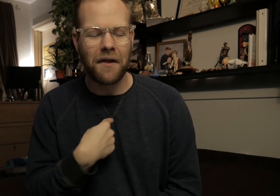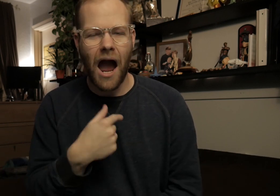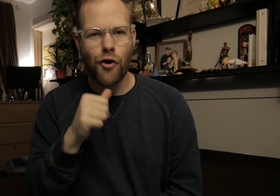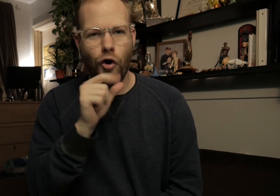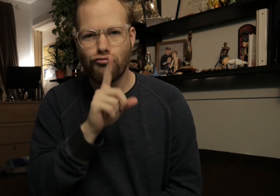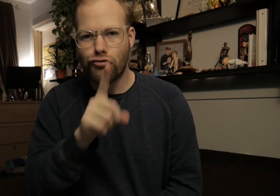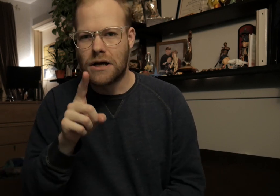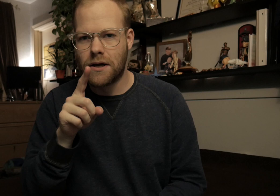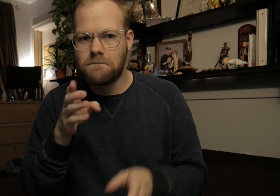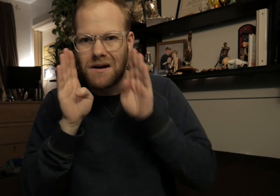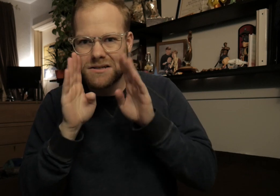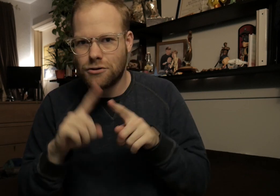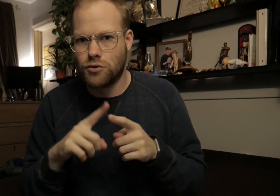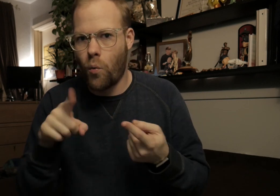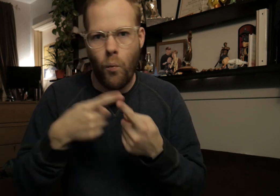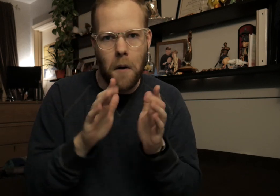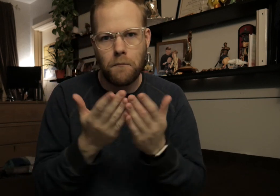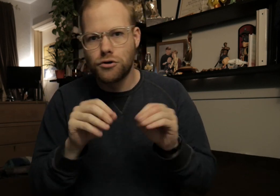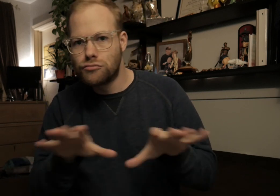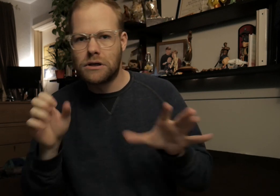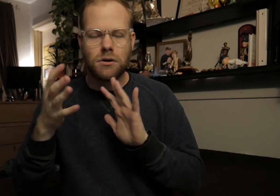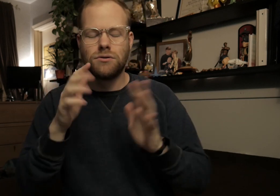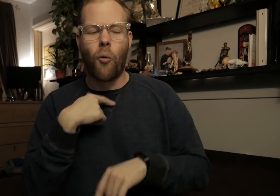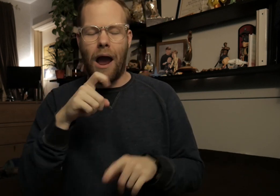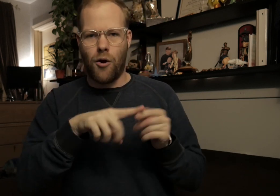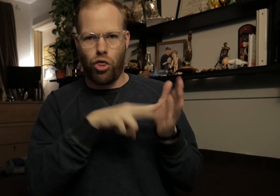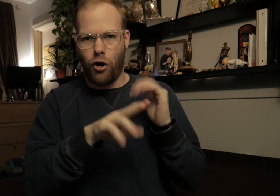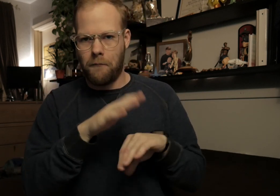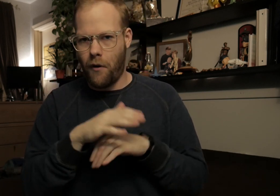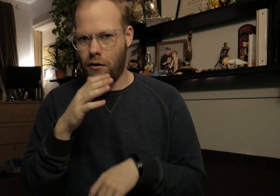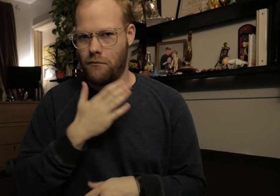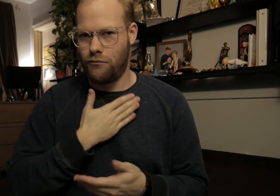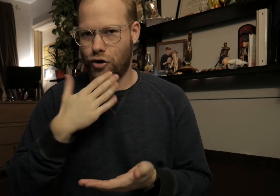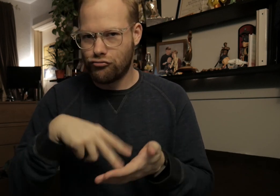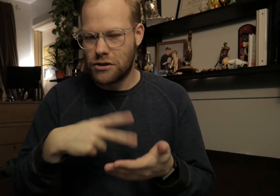I don't really pay attention to when books are released, so I had to look it up on my GoodReads